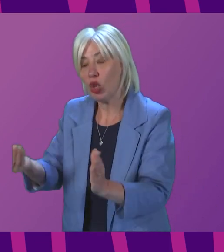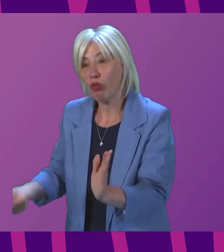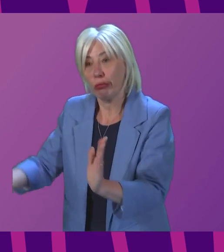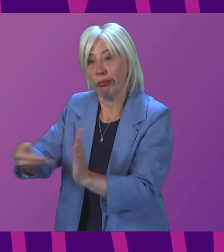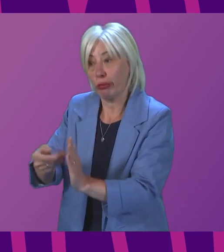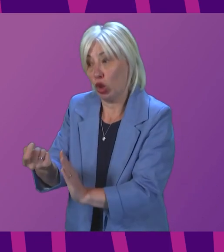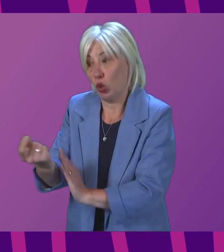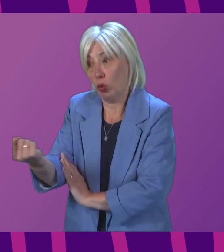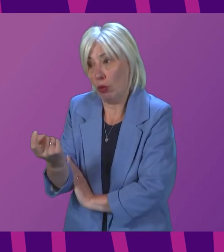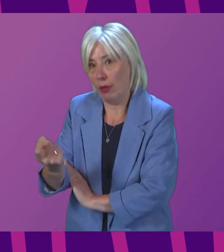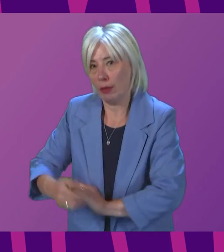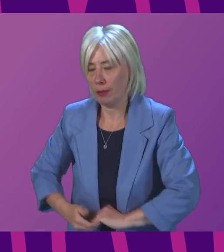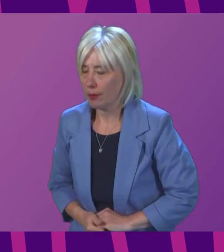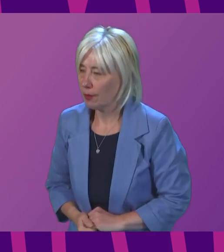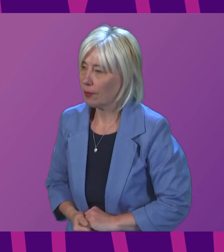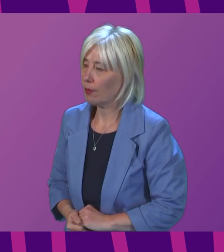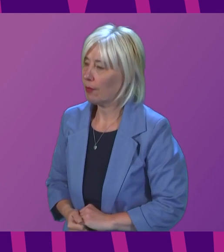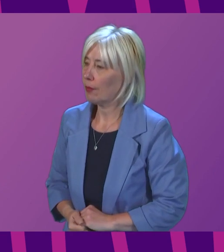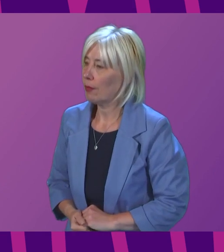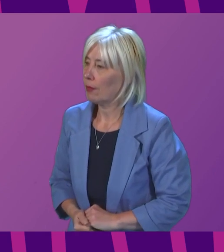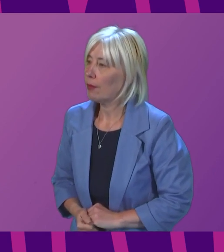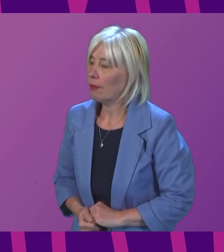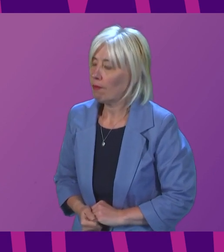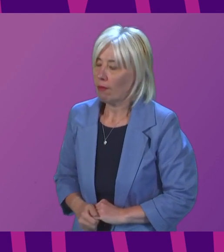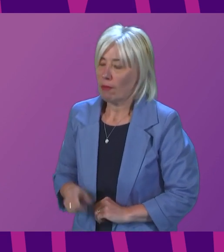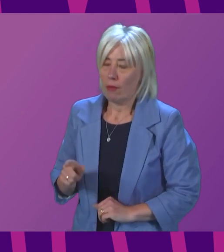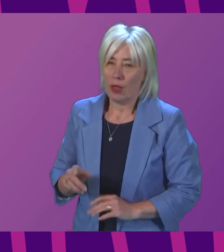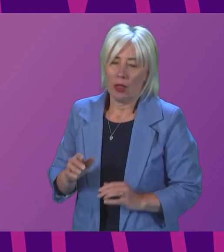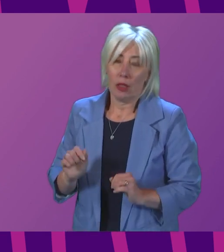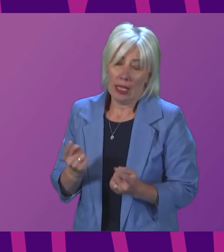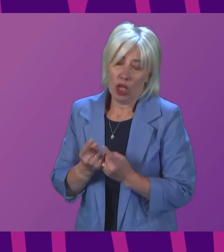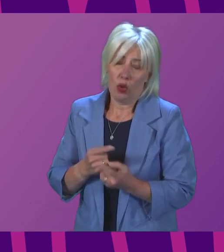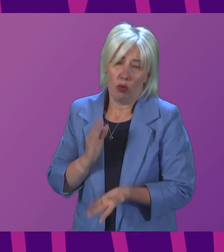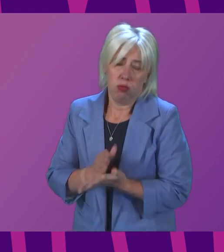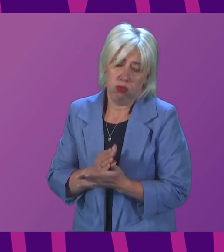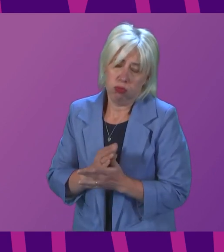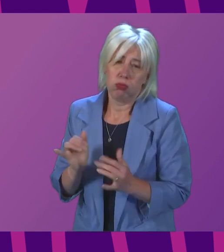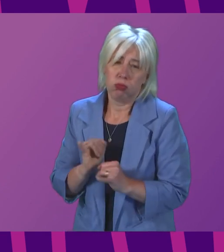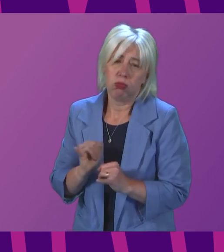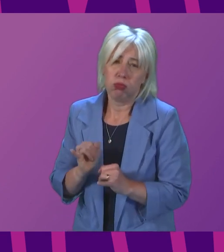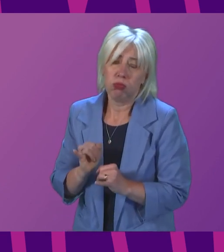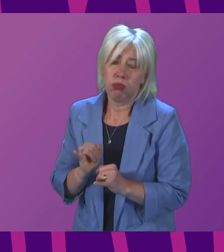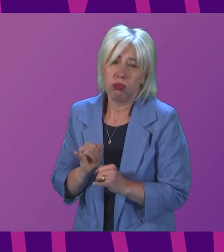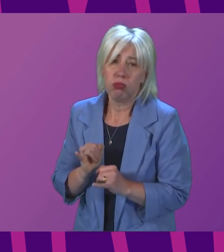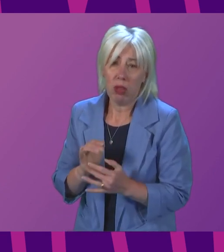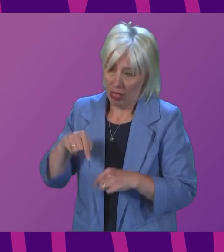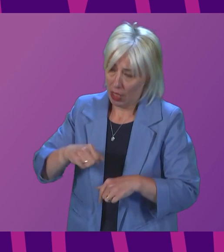These are issues of the utmost seriousness and are treated as such by the Government.